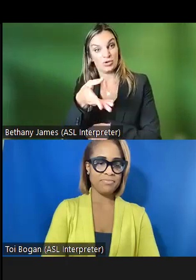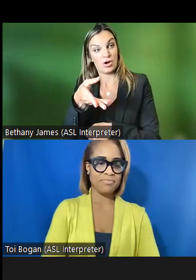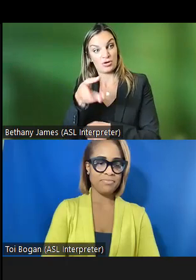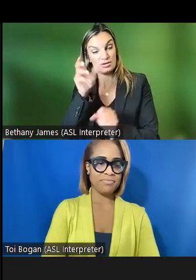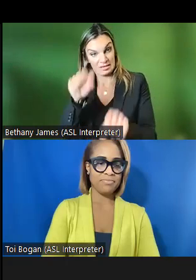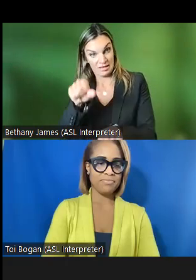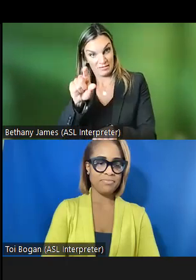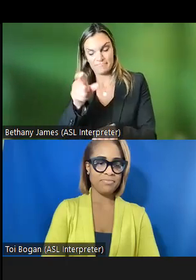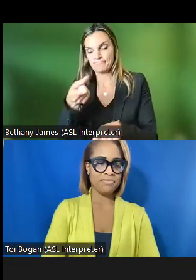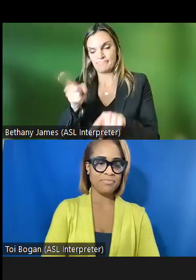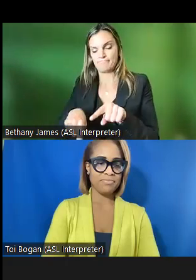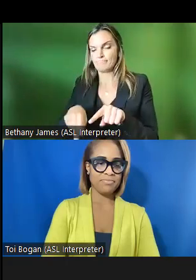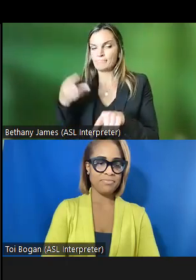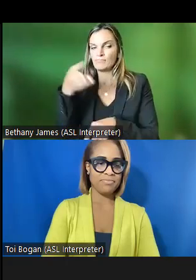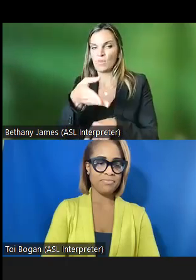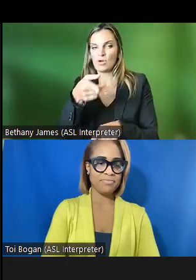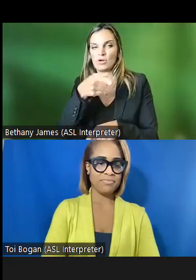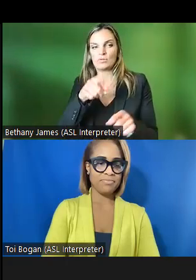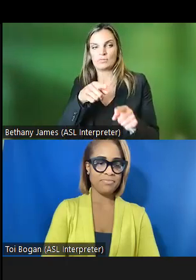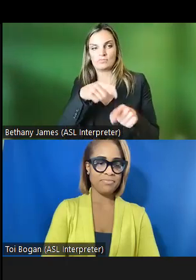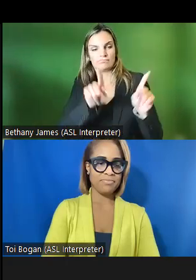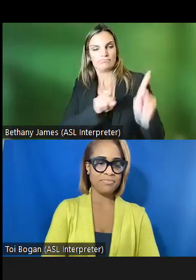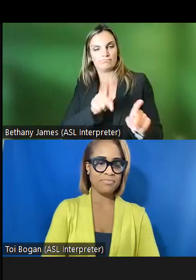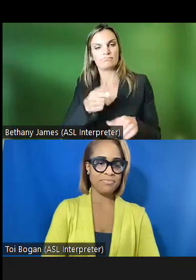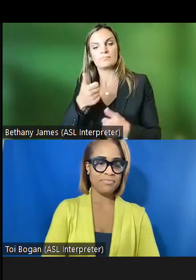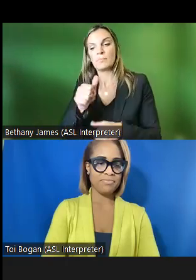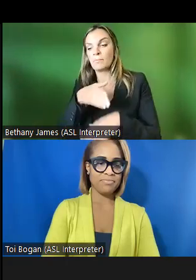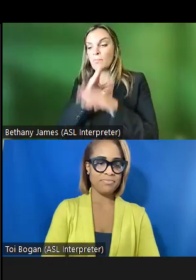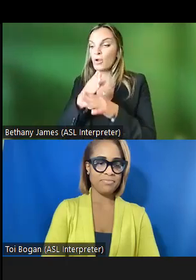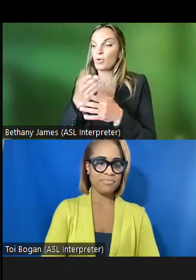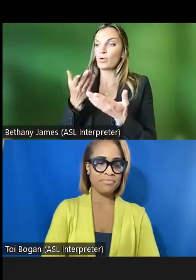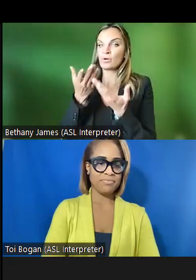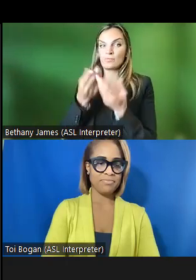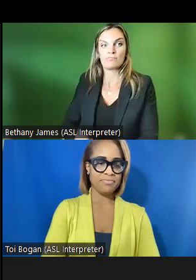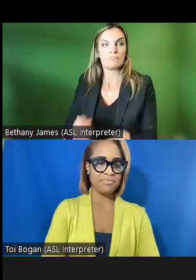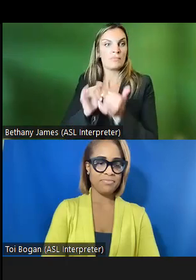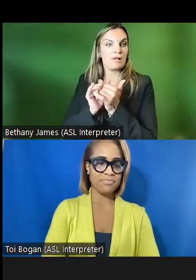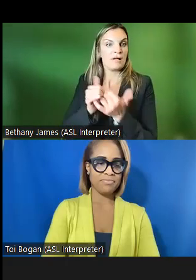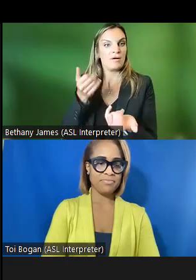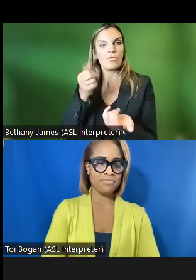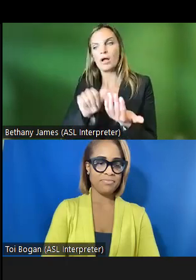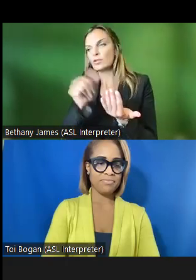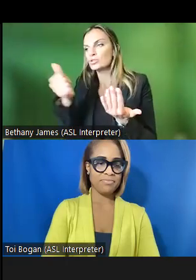auxiliary aids and services, or bare refer removal or alternatives to bare refer removal or other modifications.